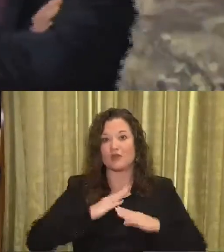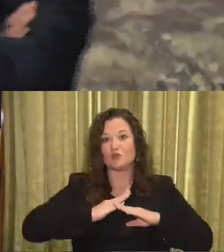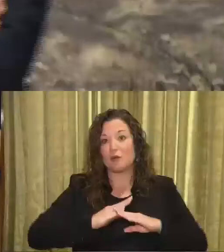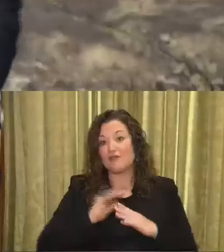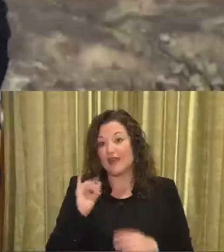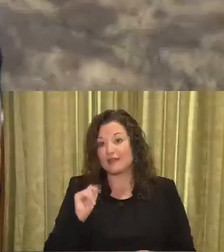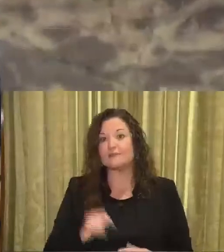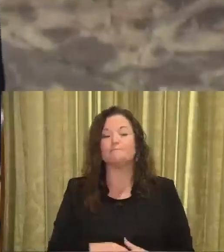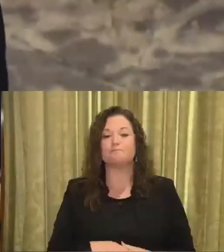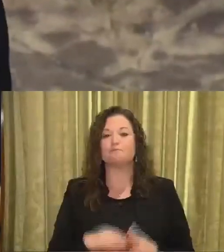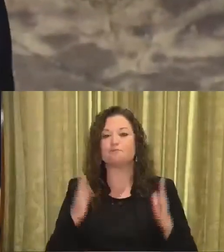Next question remotely.